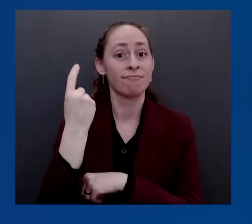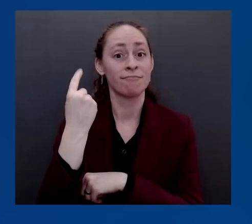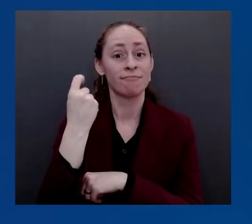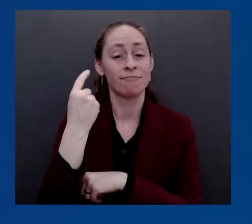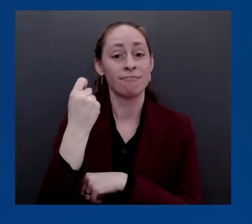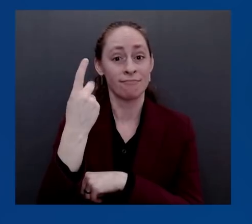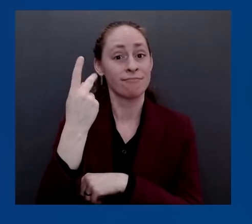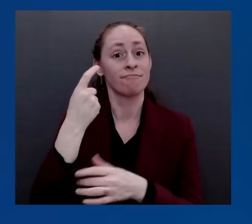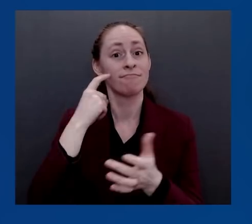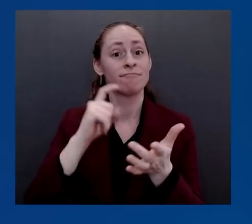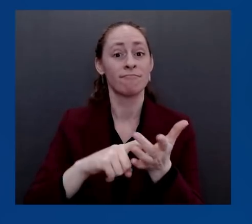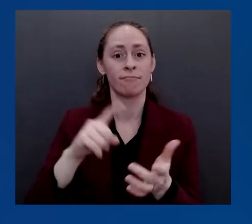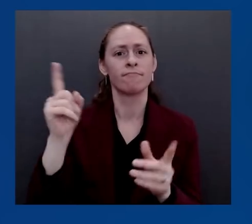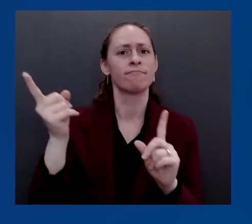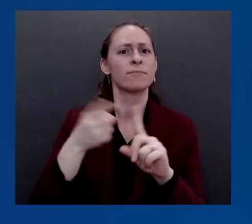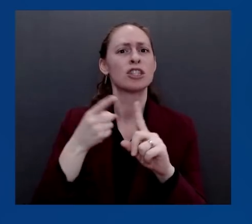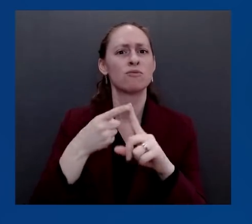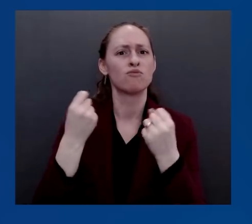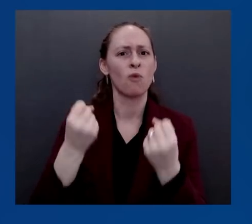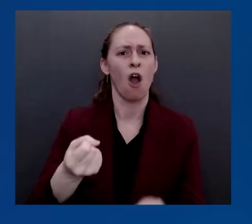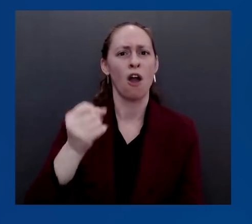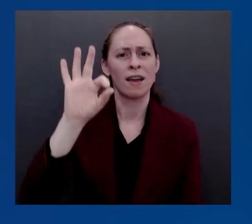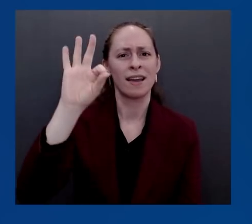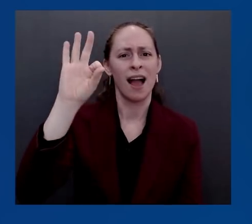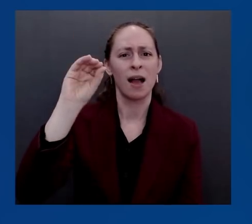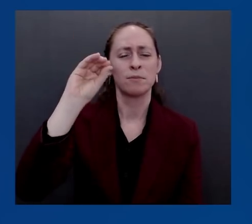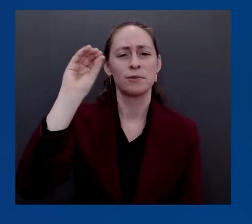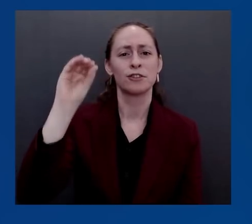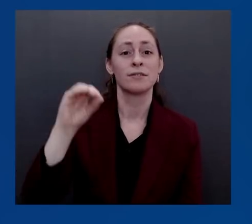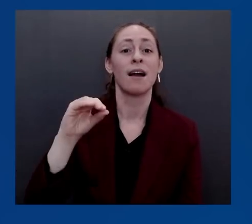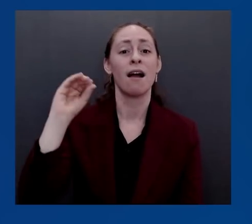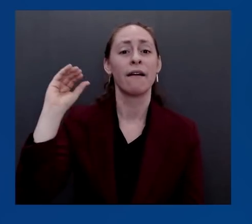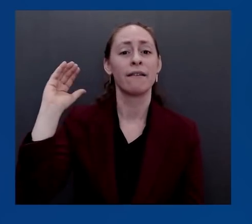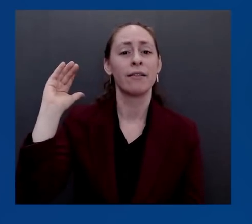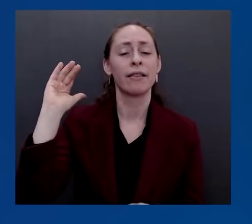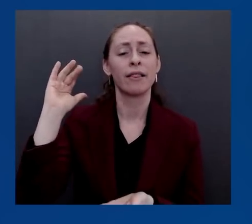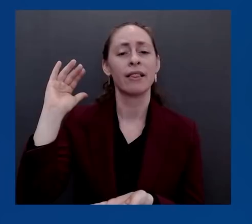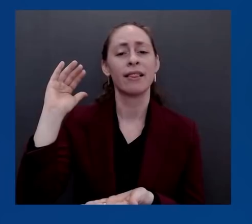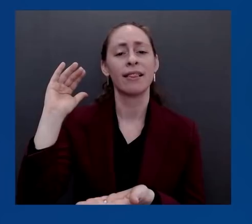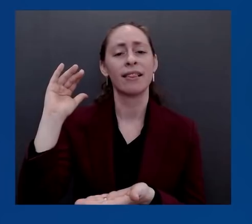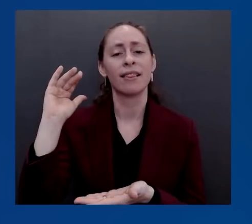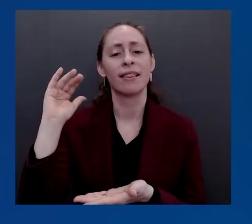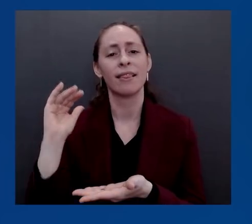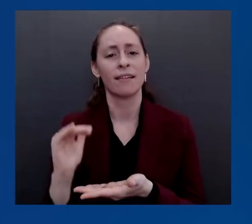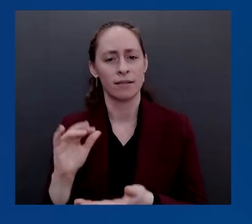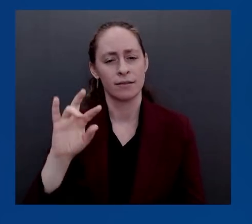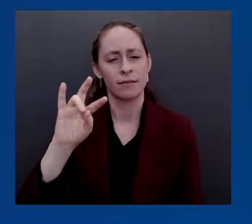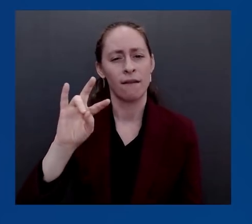nonetheless it's still at a high level, relatively speaking. Next slide. This is an even larger study --